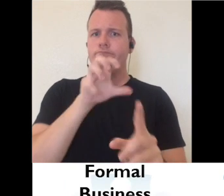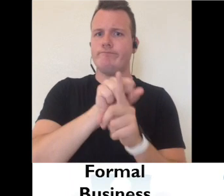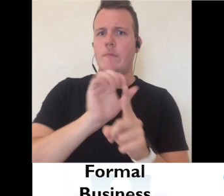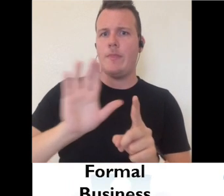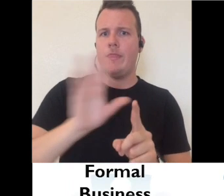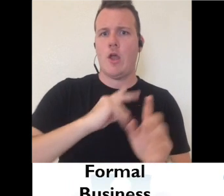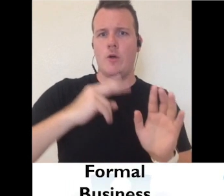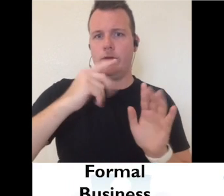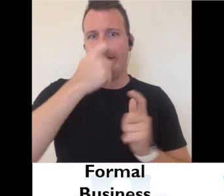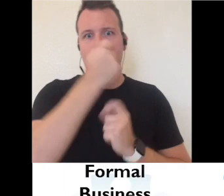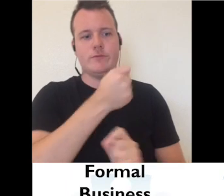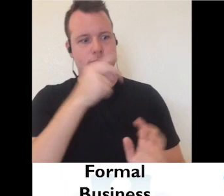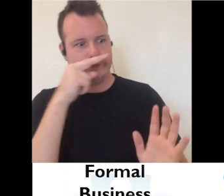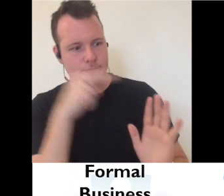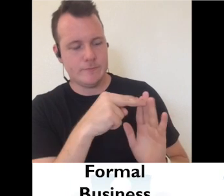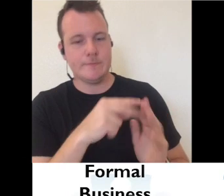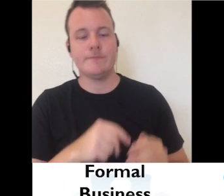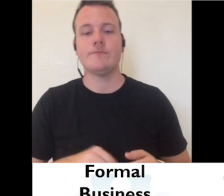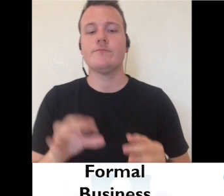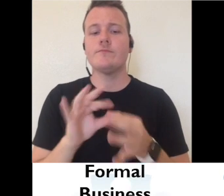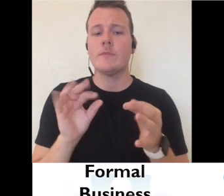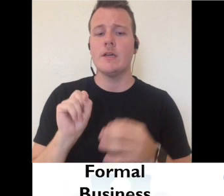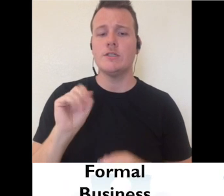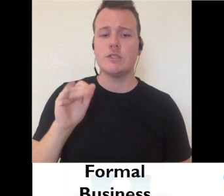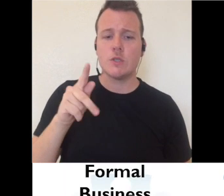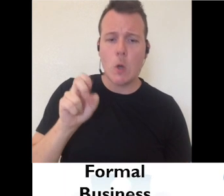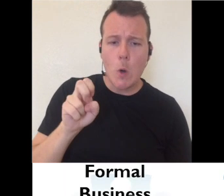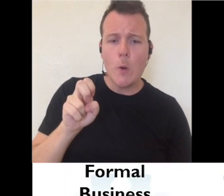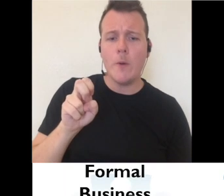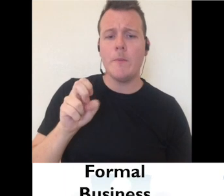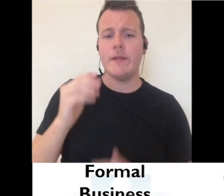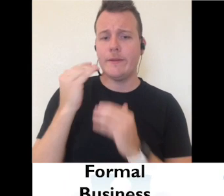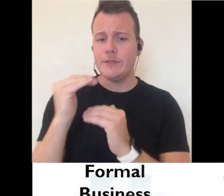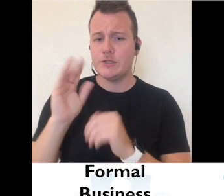practice, things are maybe a little different than usual. Significant